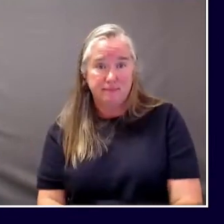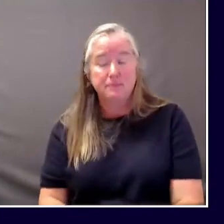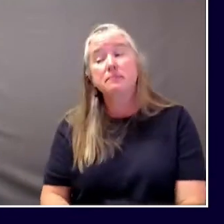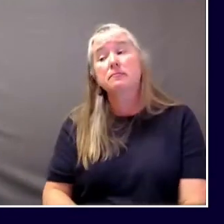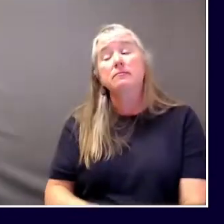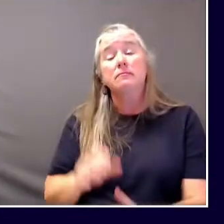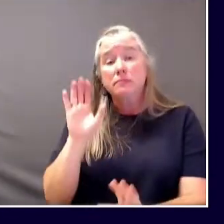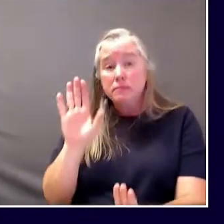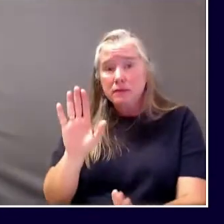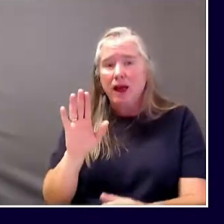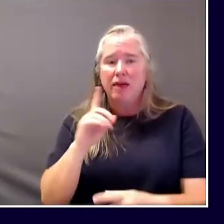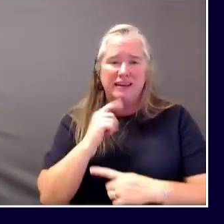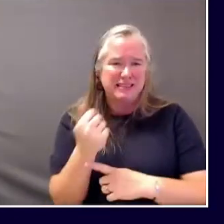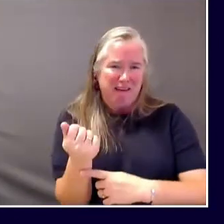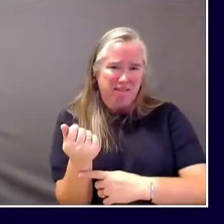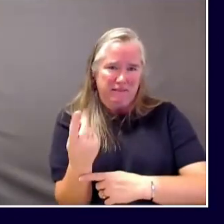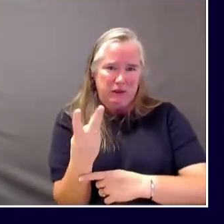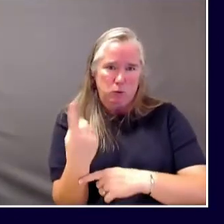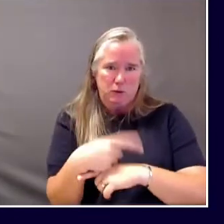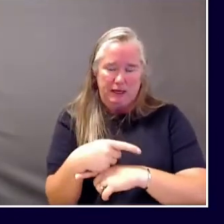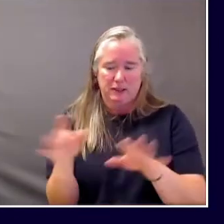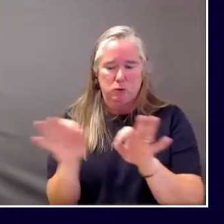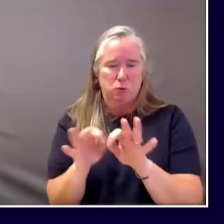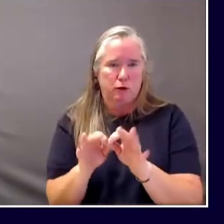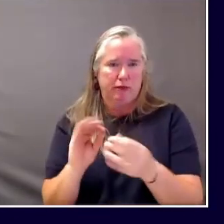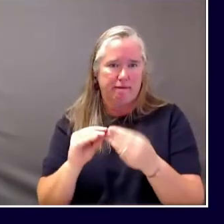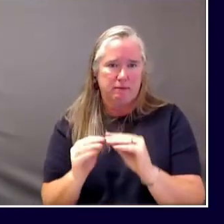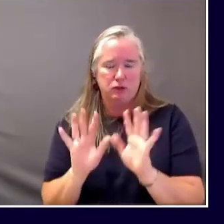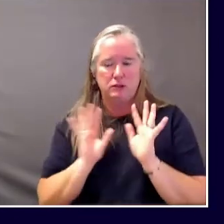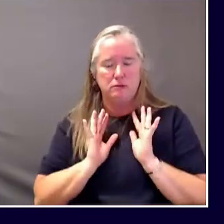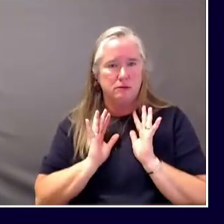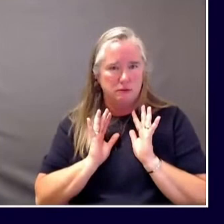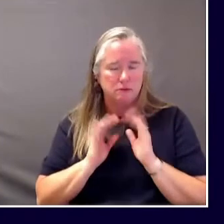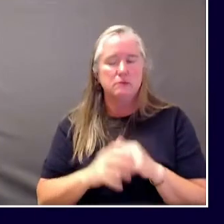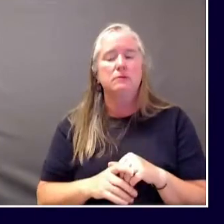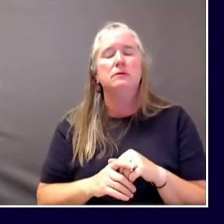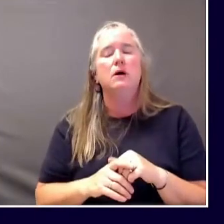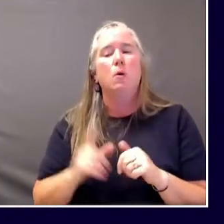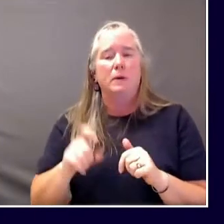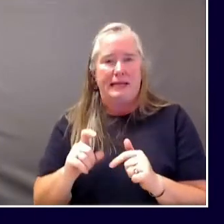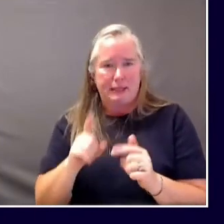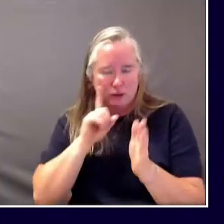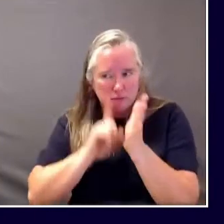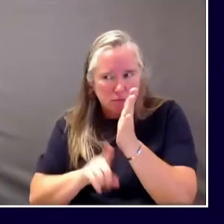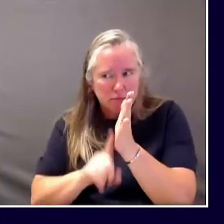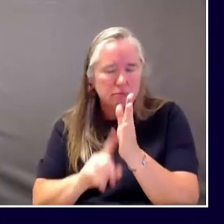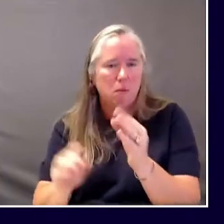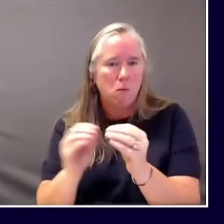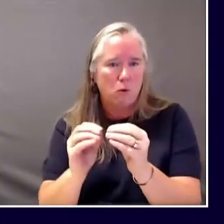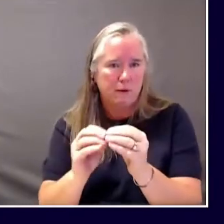we need to get a better handle on what might be happening that